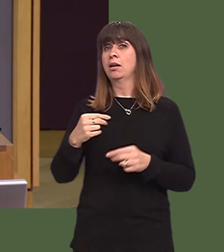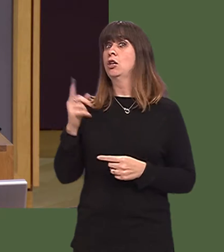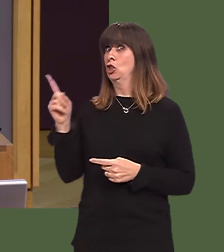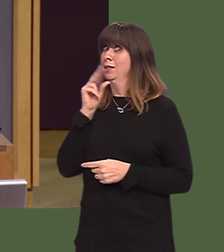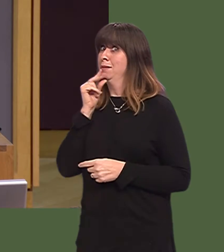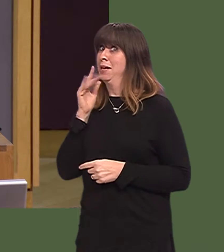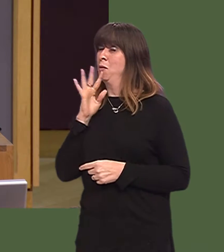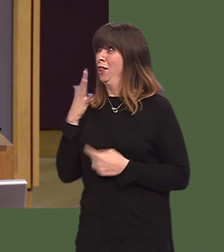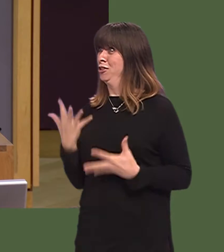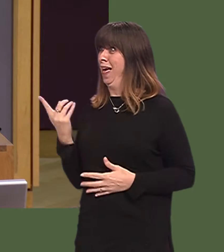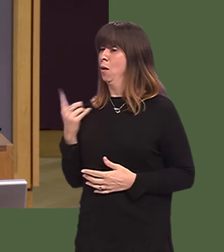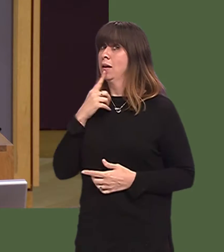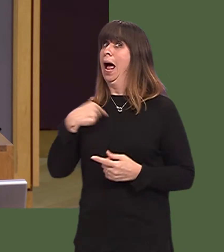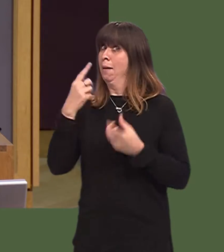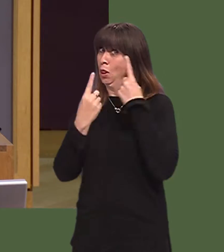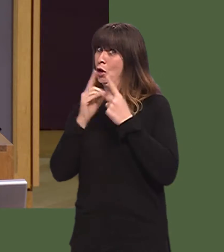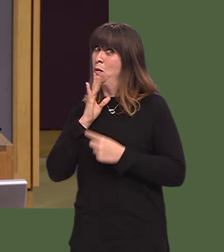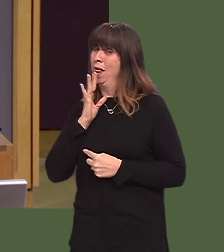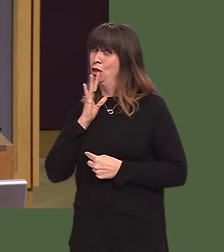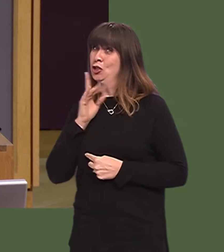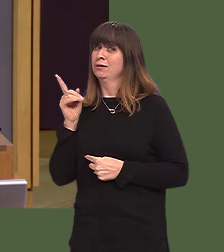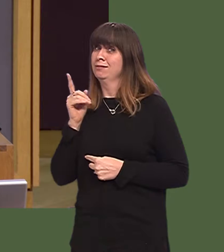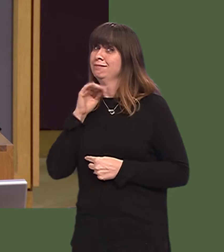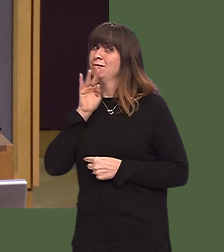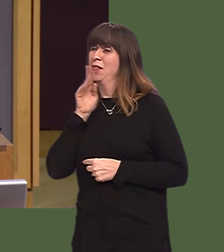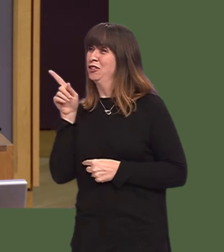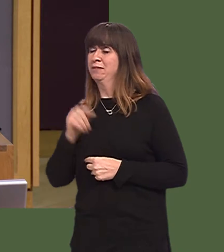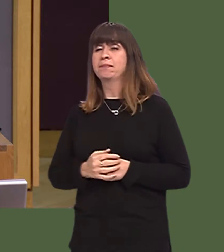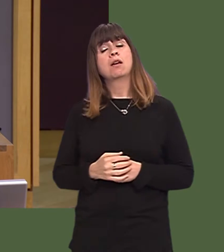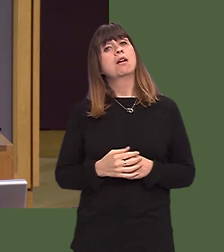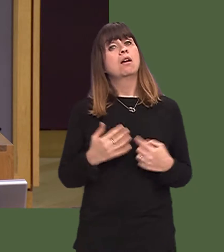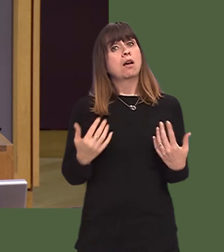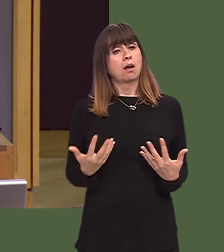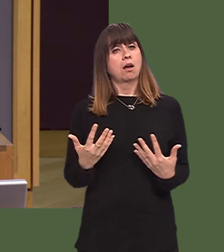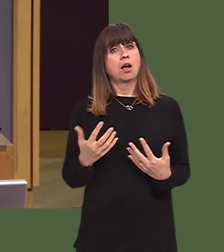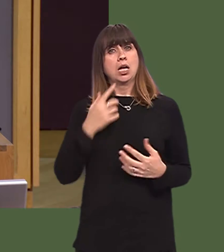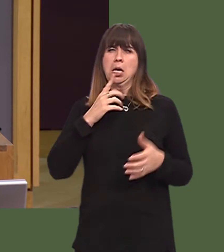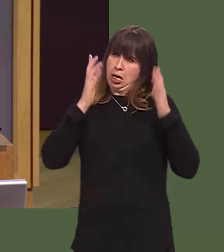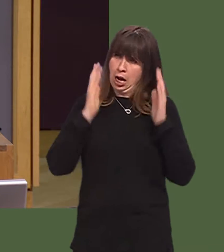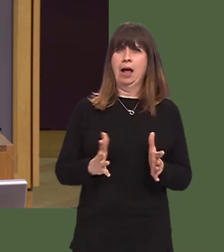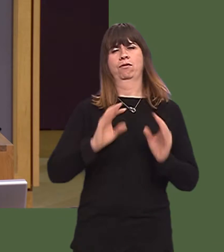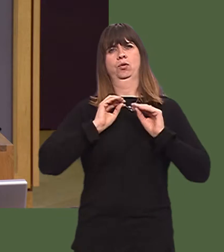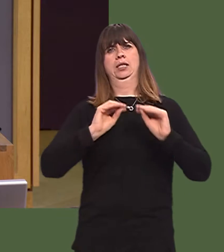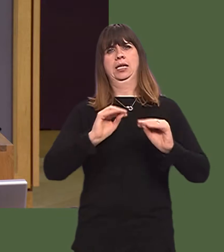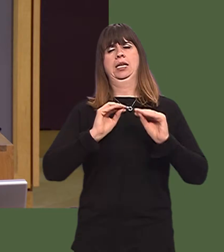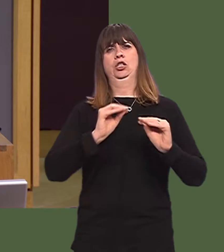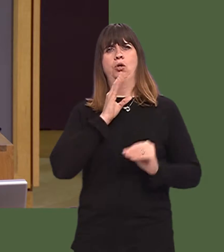Caroline Jones: Polls suggest that the majority of people are opposed to compulsory teaching.